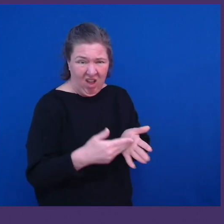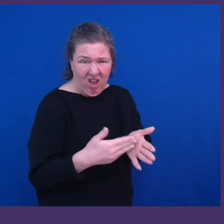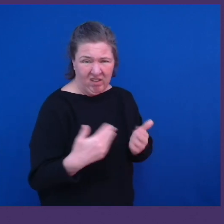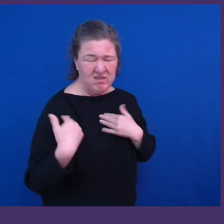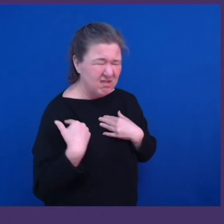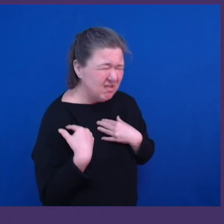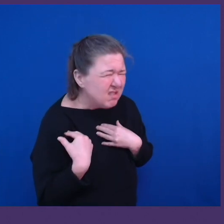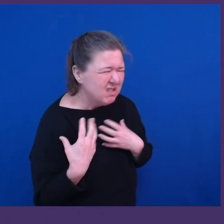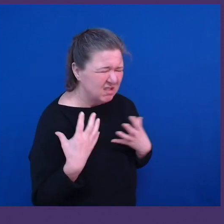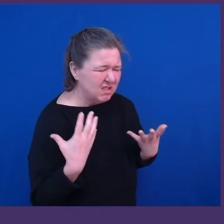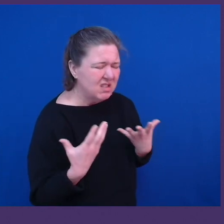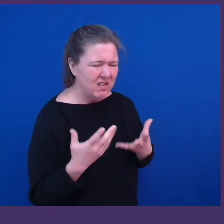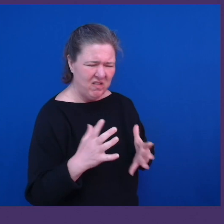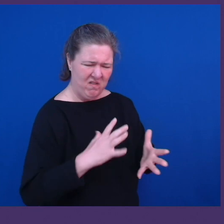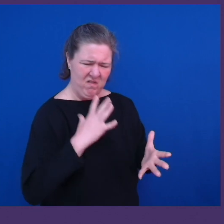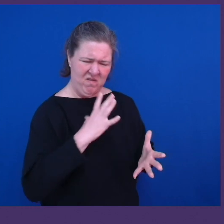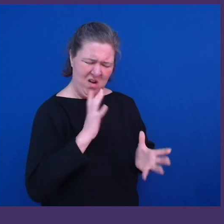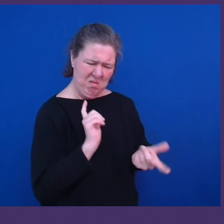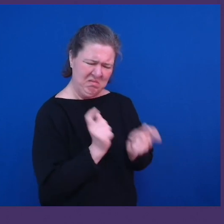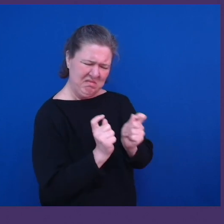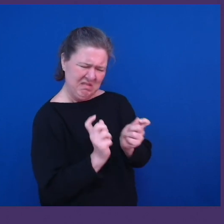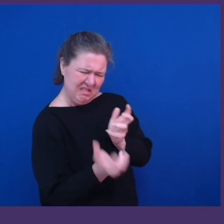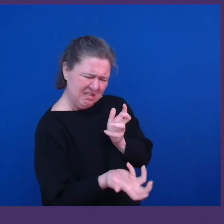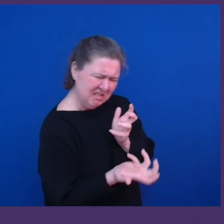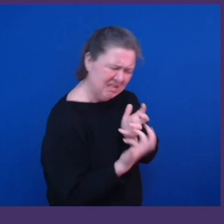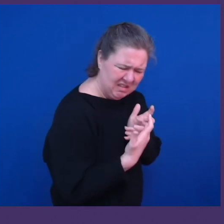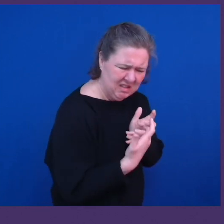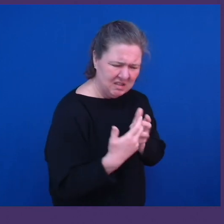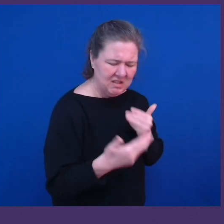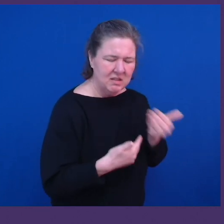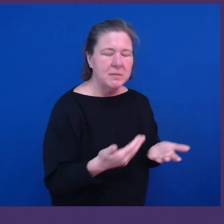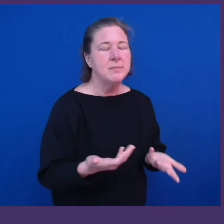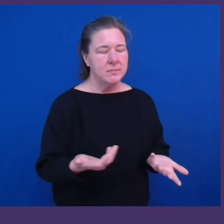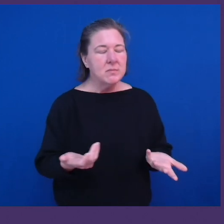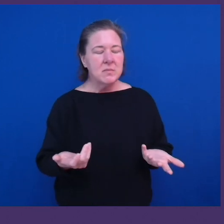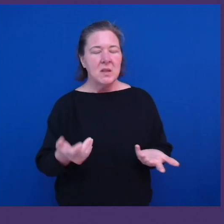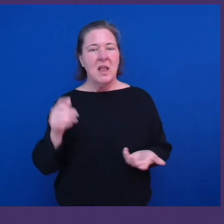accommodations process. And that is one of the places